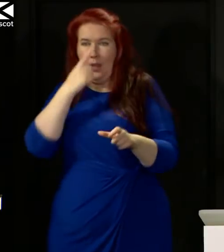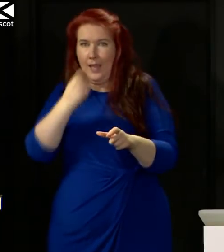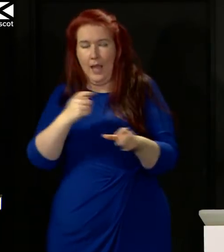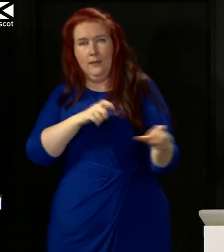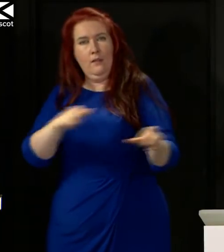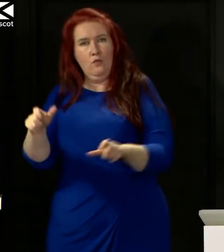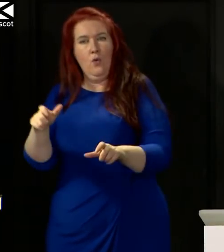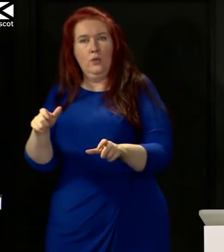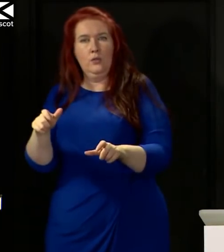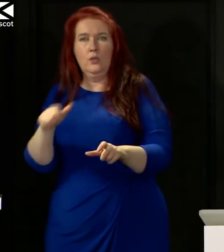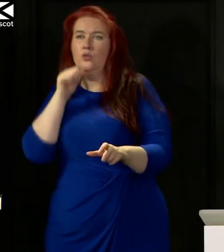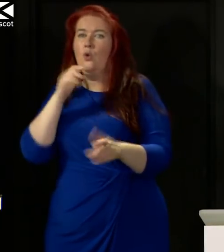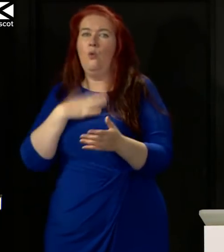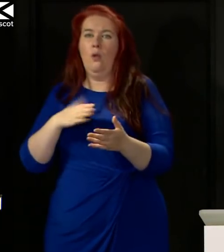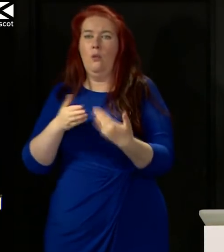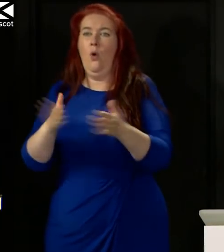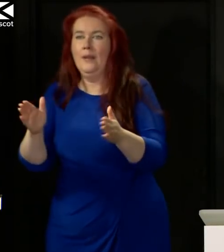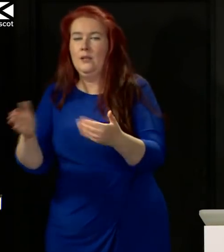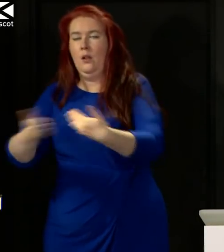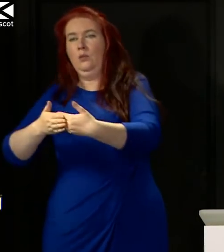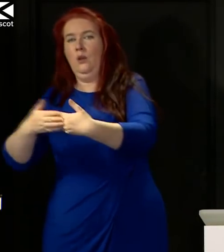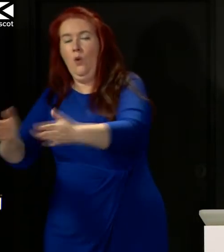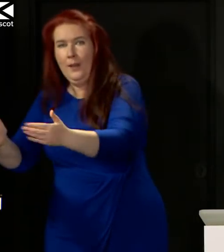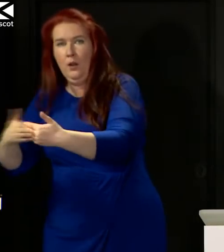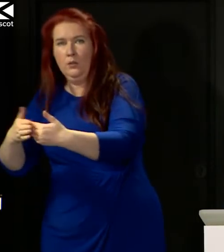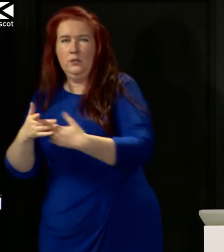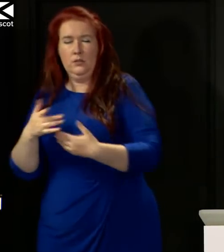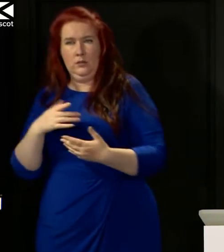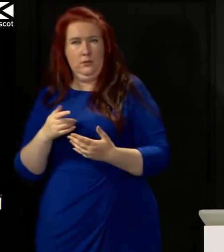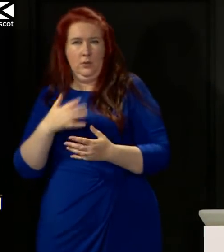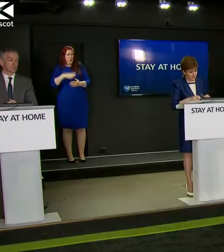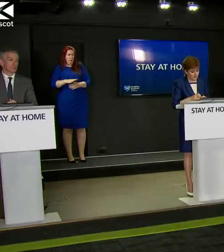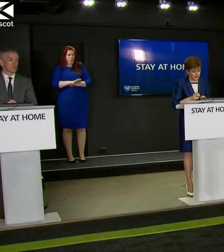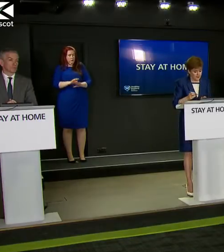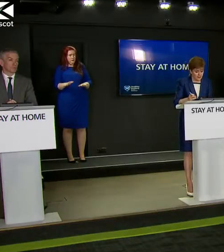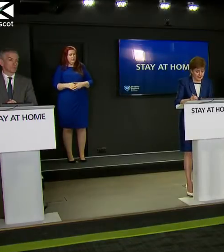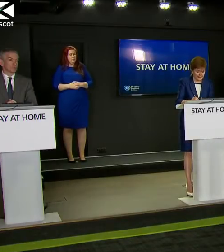risk of having to shut it again weeks or months later.